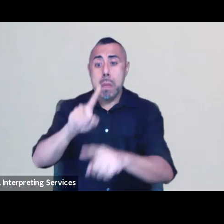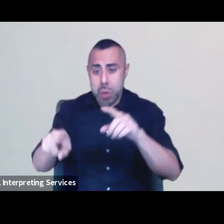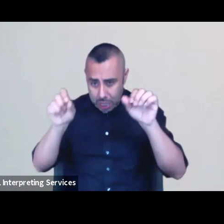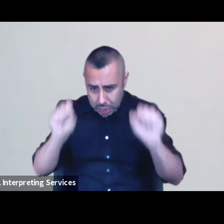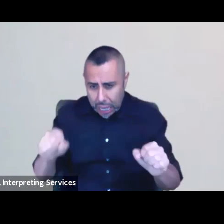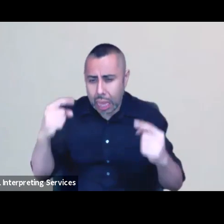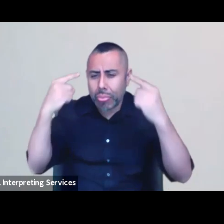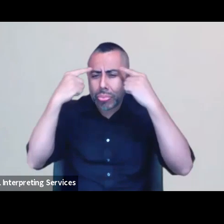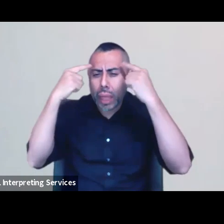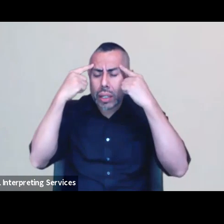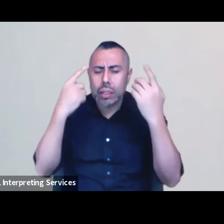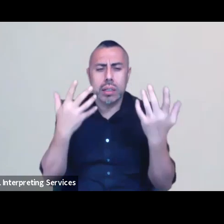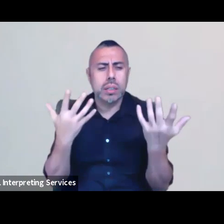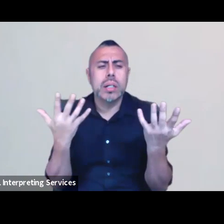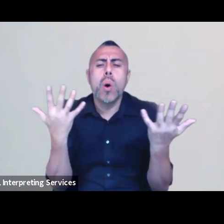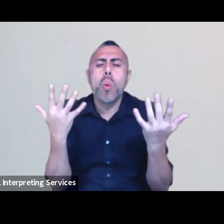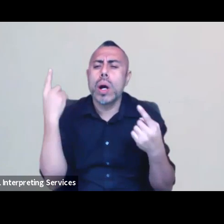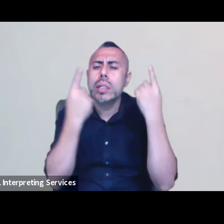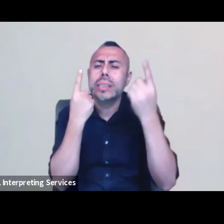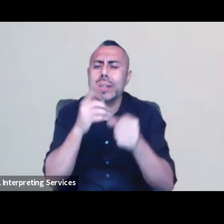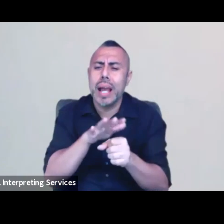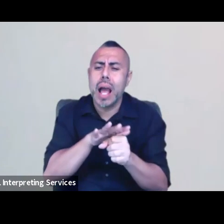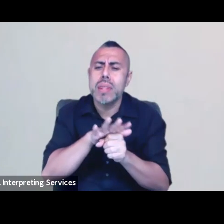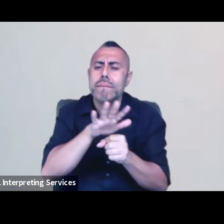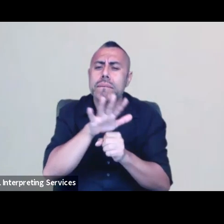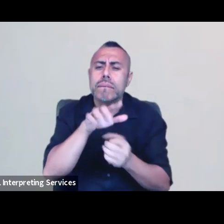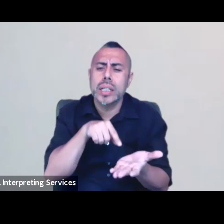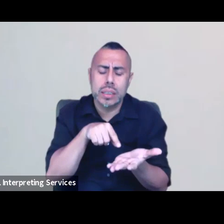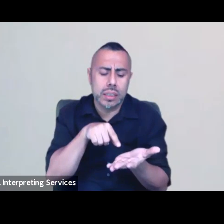so that everyone has enough and survives together.